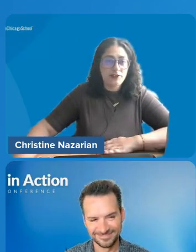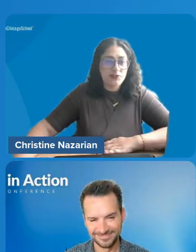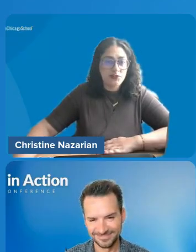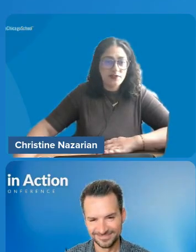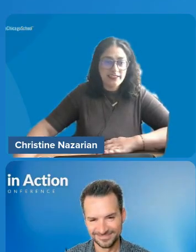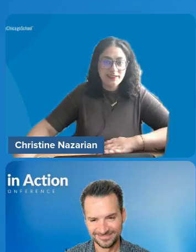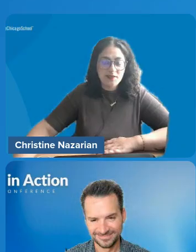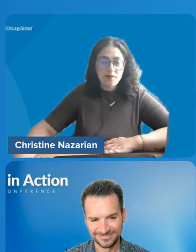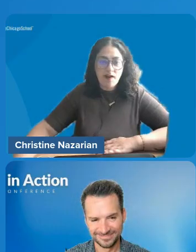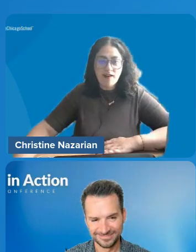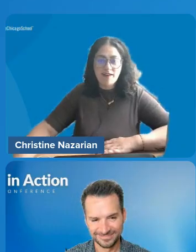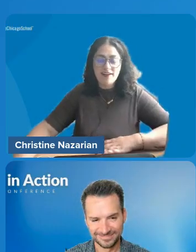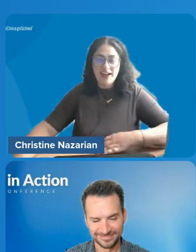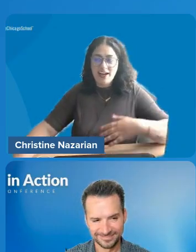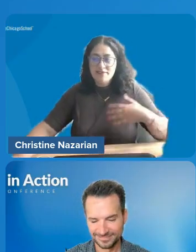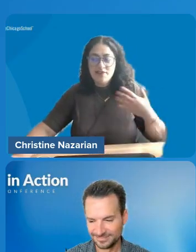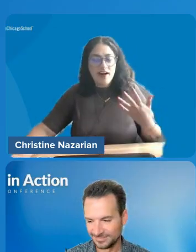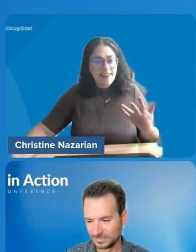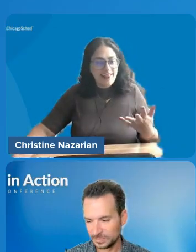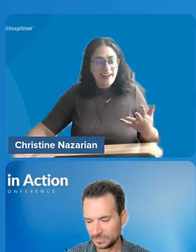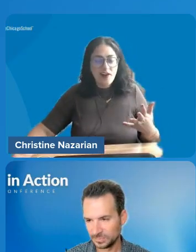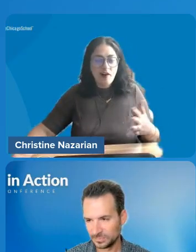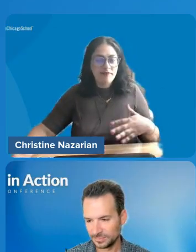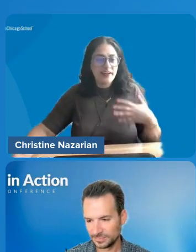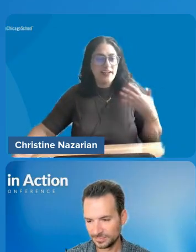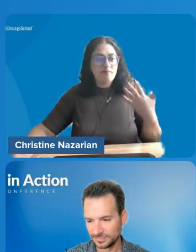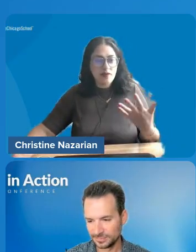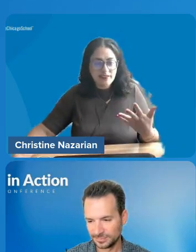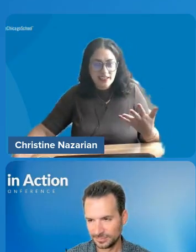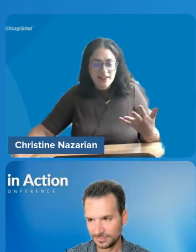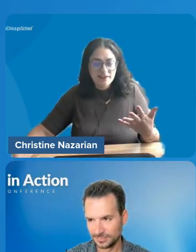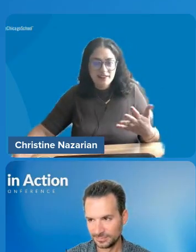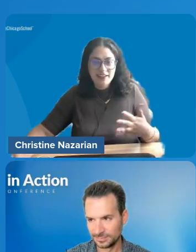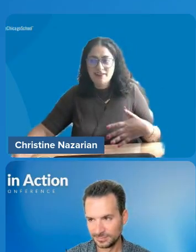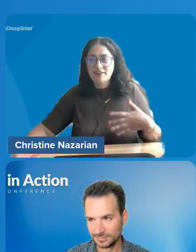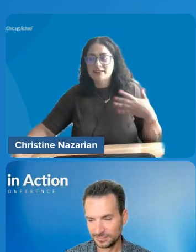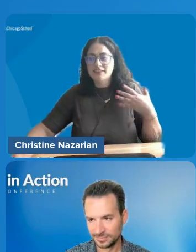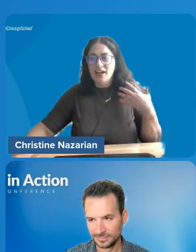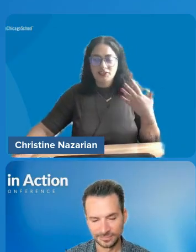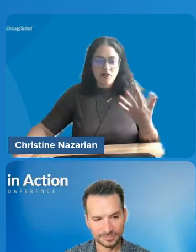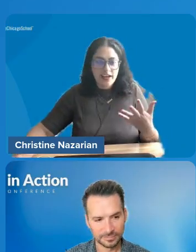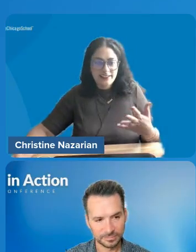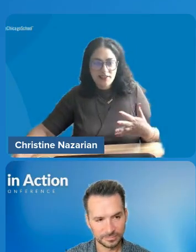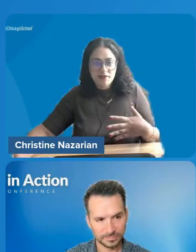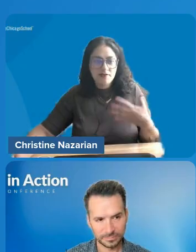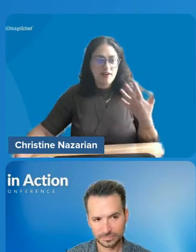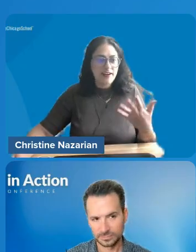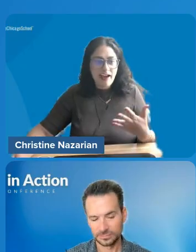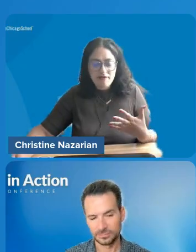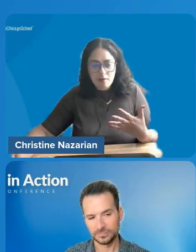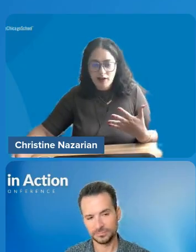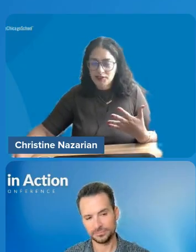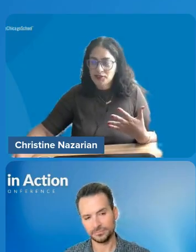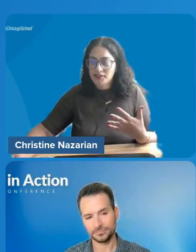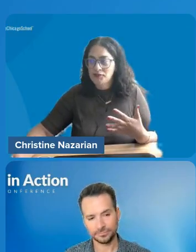students who are not that confident building their skills, trying to not have imposter syndrome.